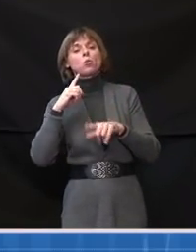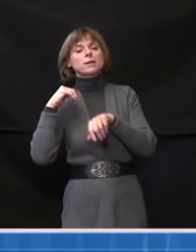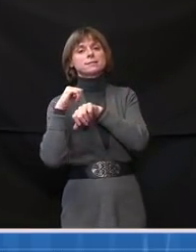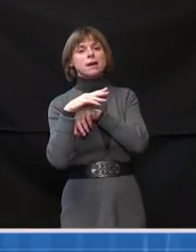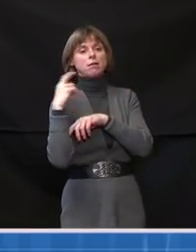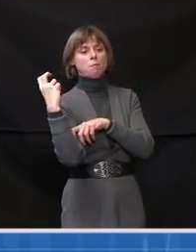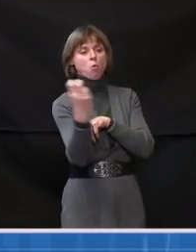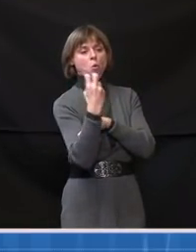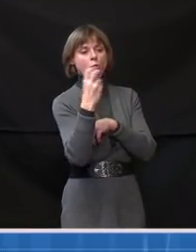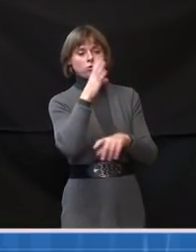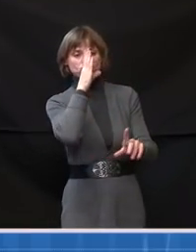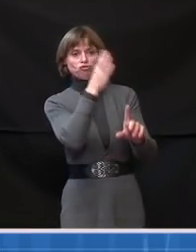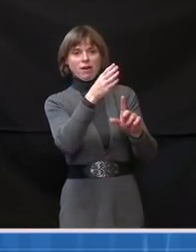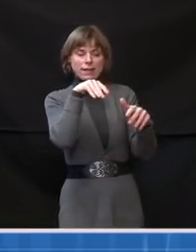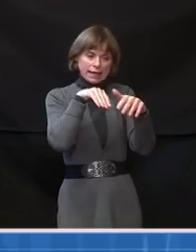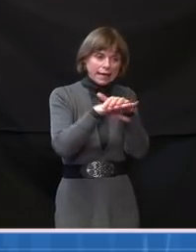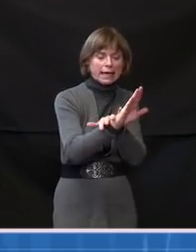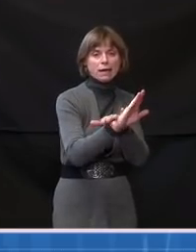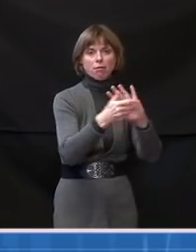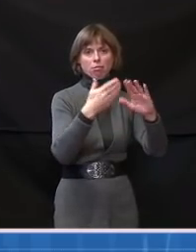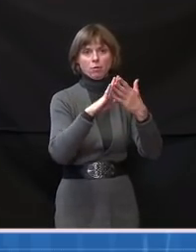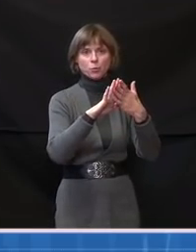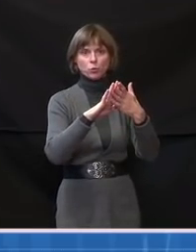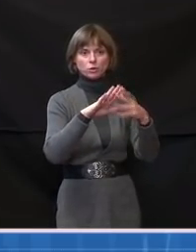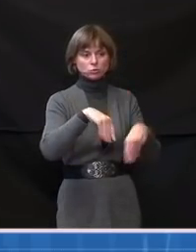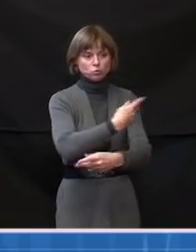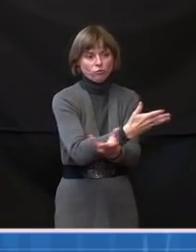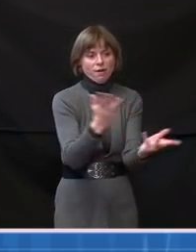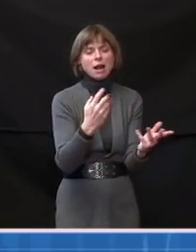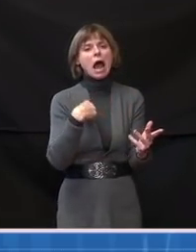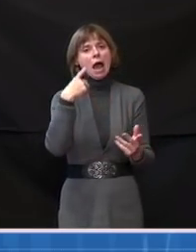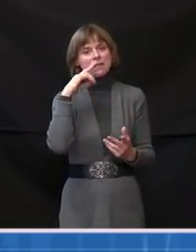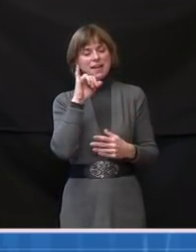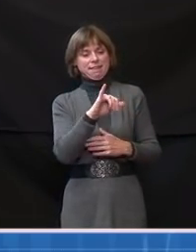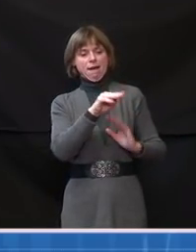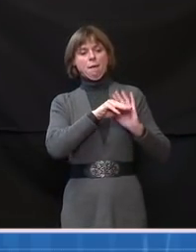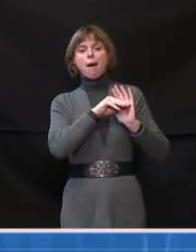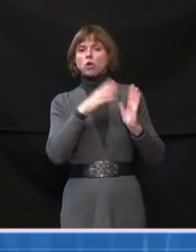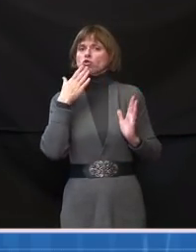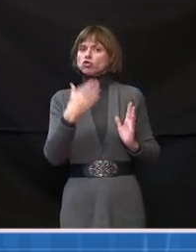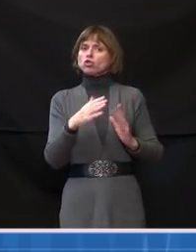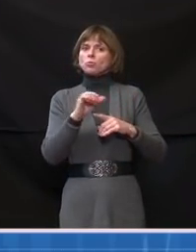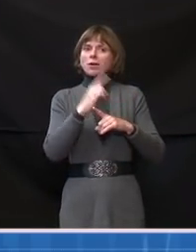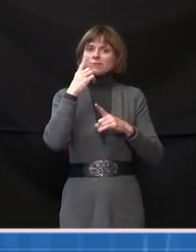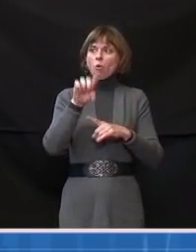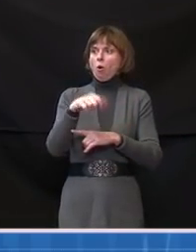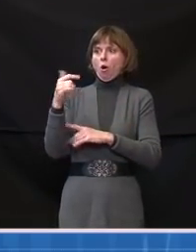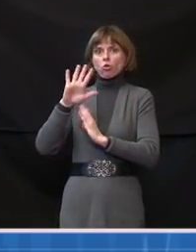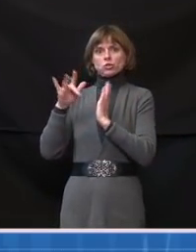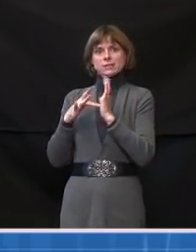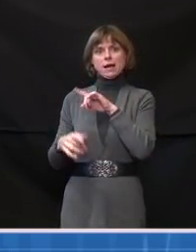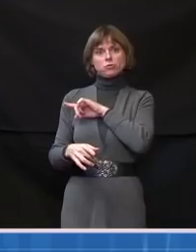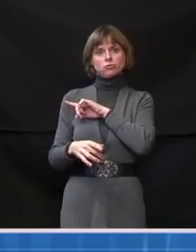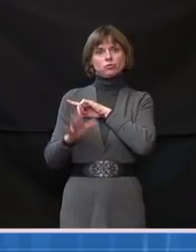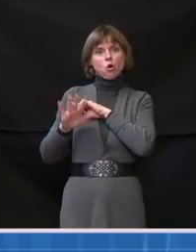So I think this hub-and-spoke model might also be a best practice for other centers across the country to ensure that we’re reaching the hardest-hit communities.